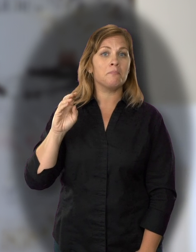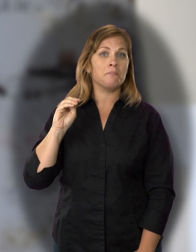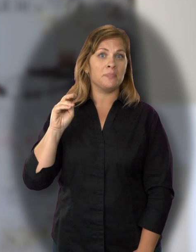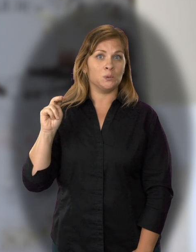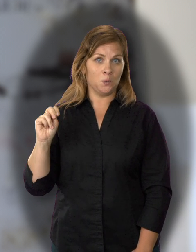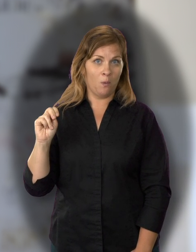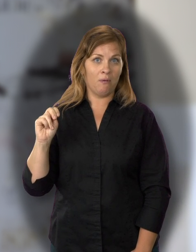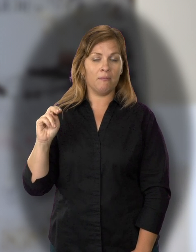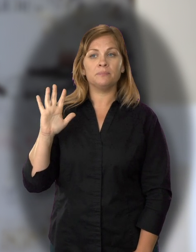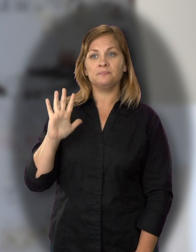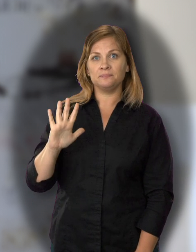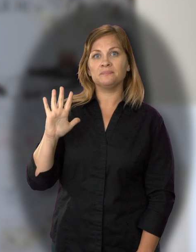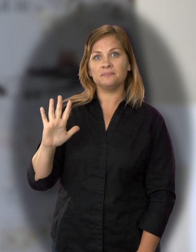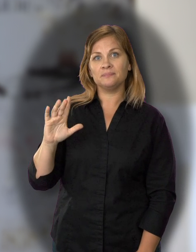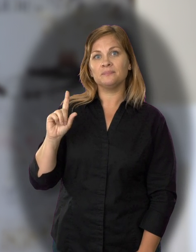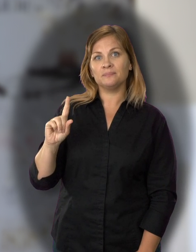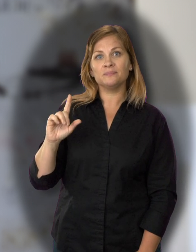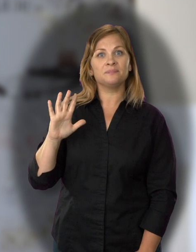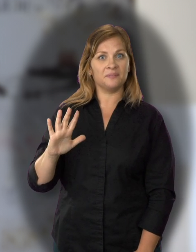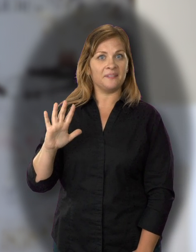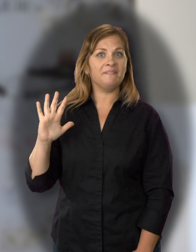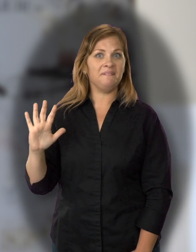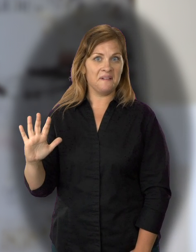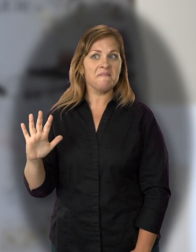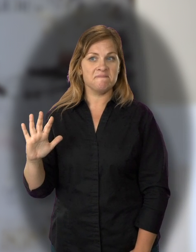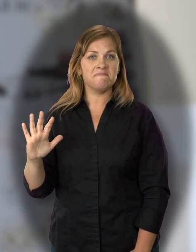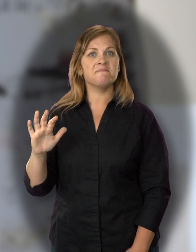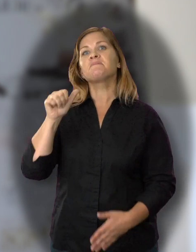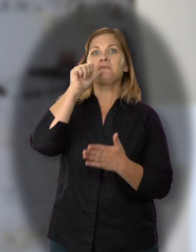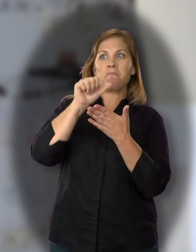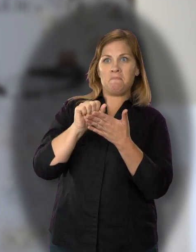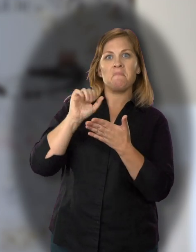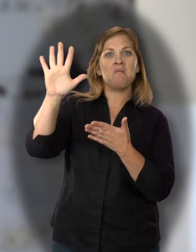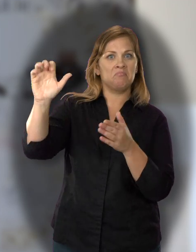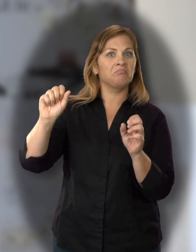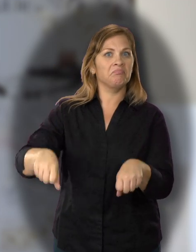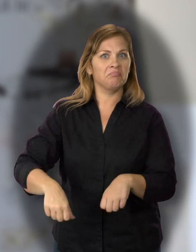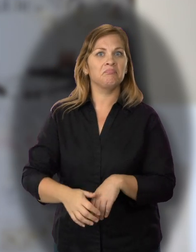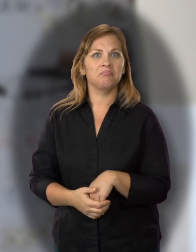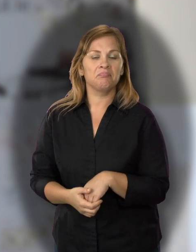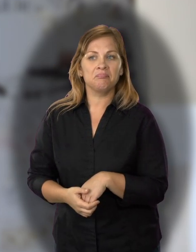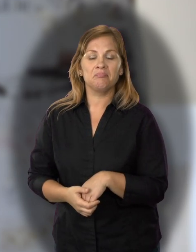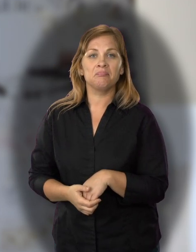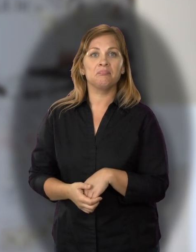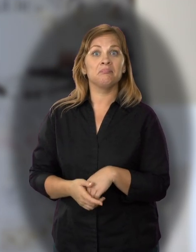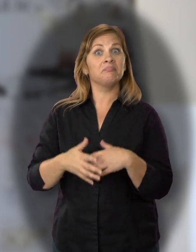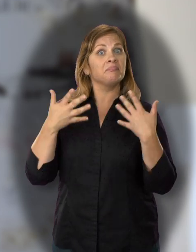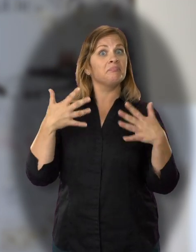Saint Paul, MN 55155